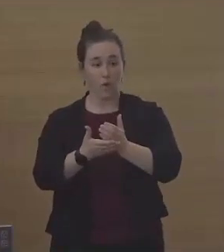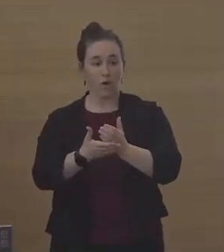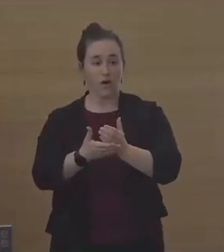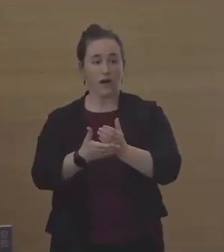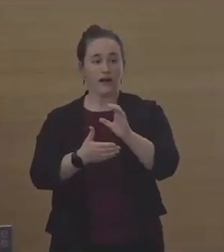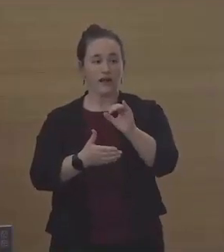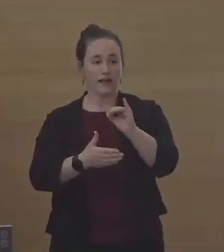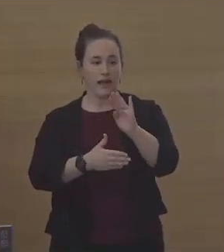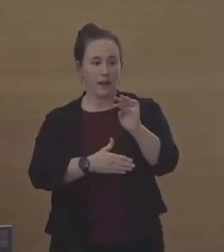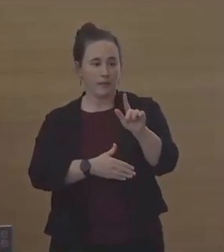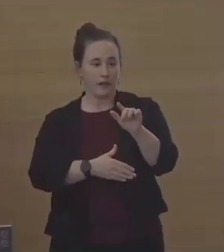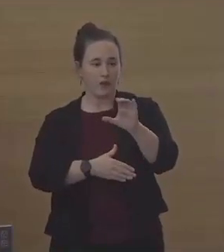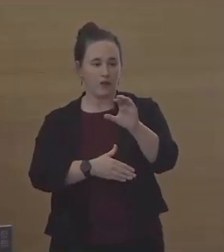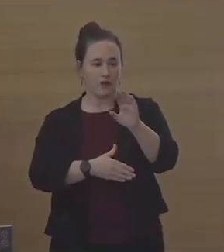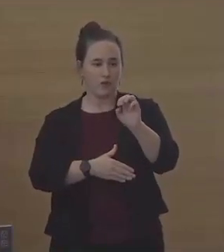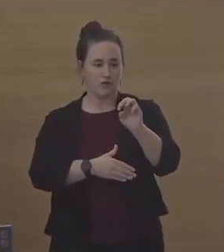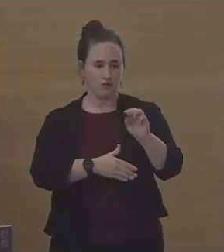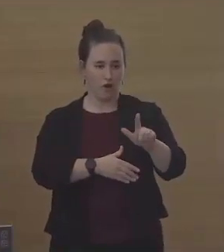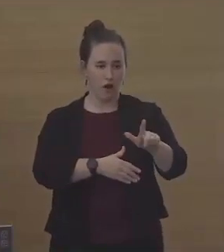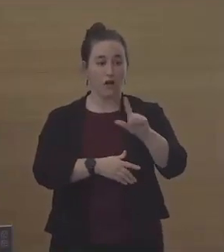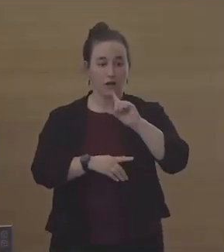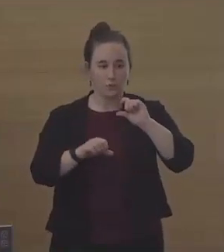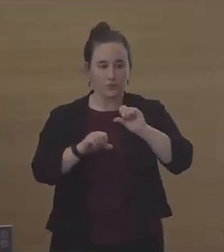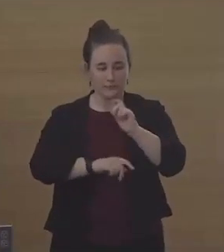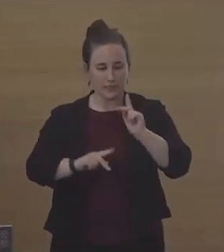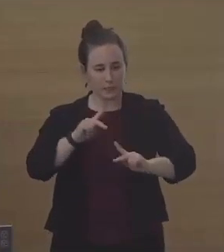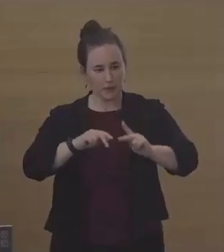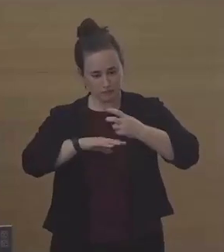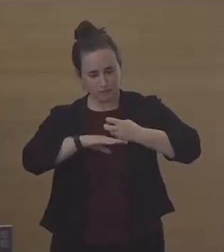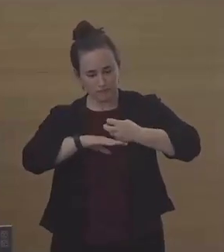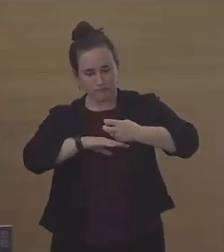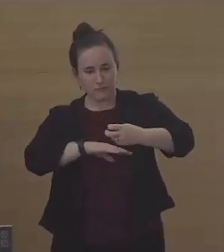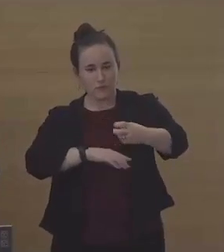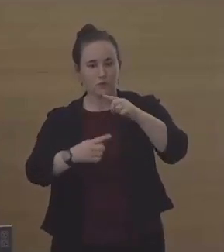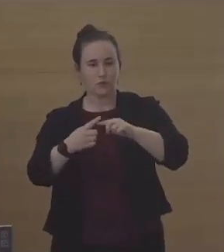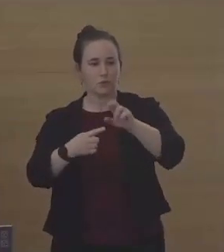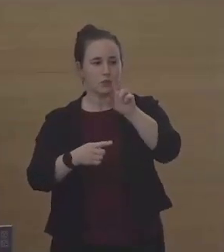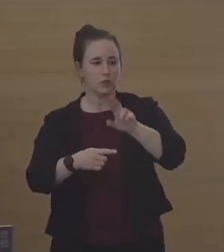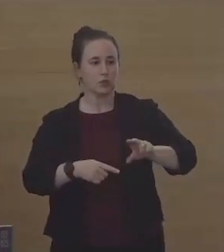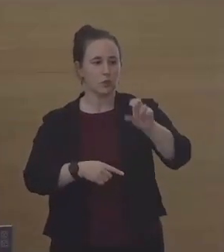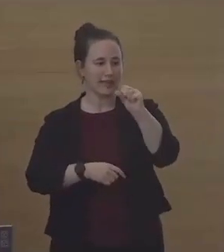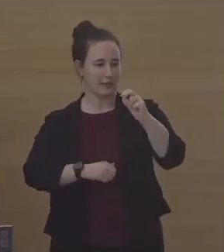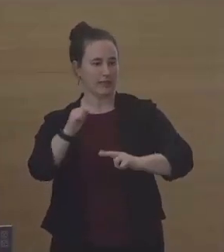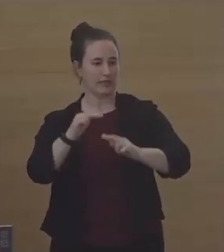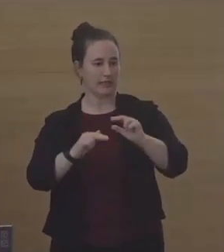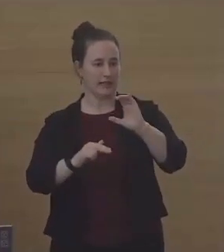It's an image of people crawling up the steps of the US Capitol with the capitol in the background.